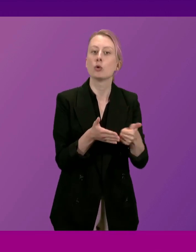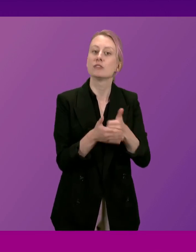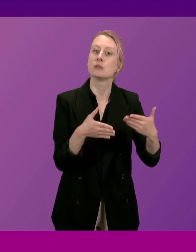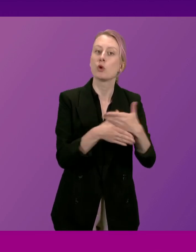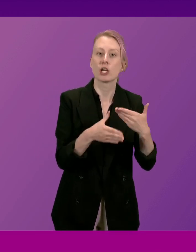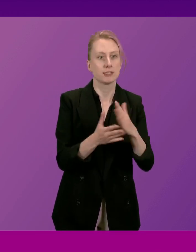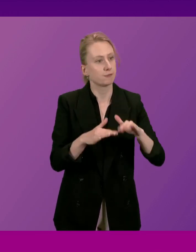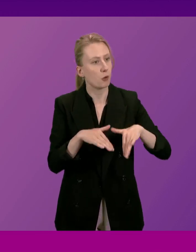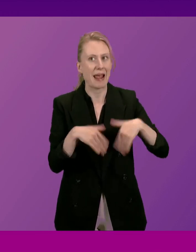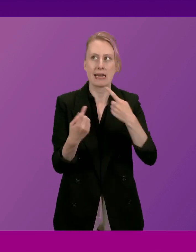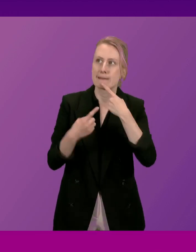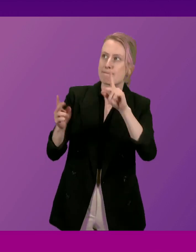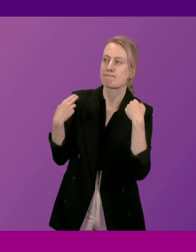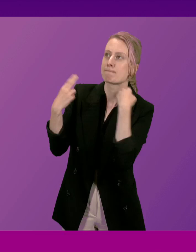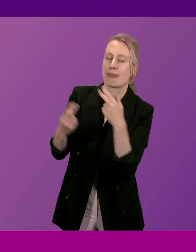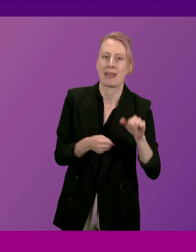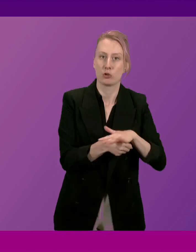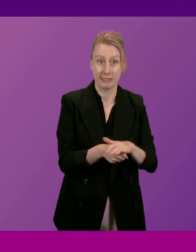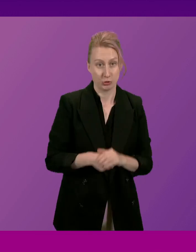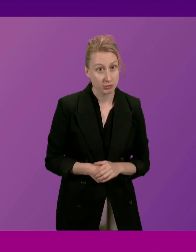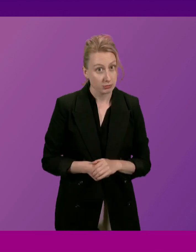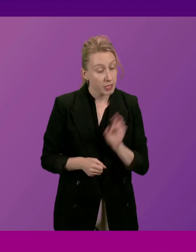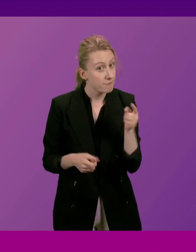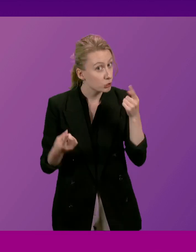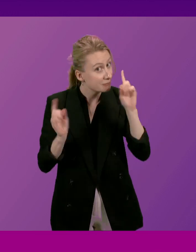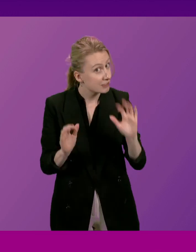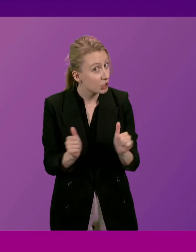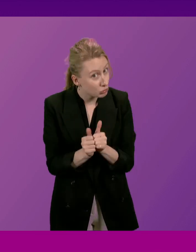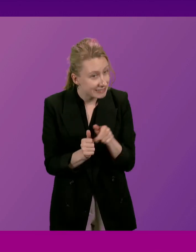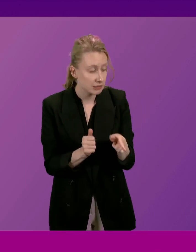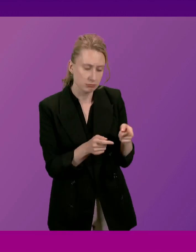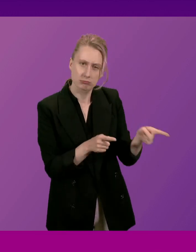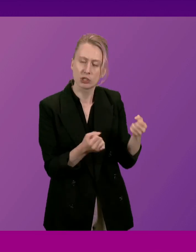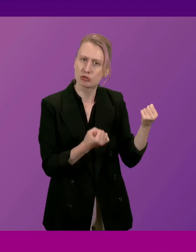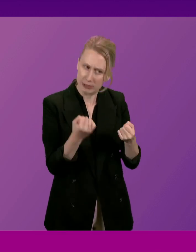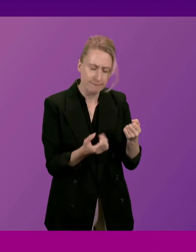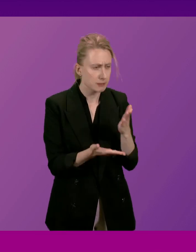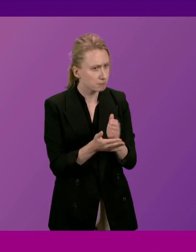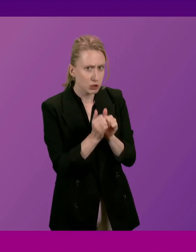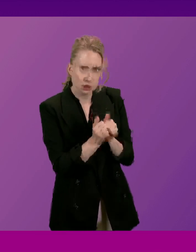say in their conditions. Does the First Minister agree that those drivers deserve a fair pay deal?